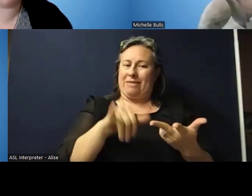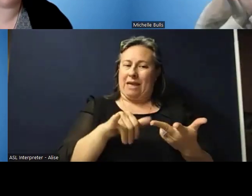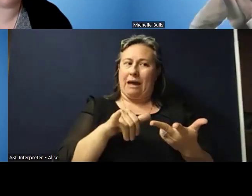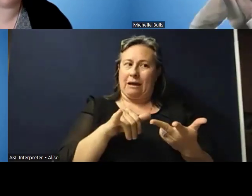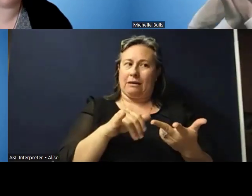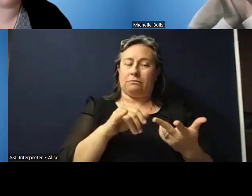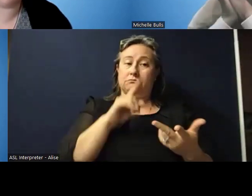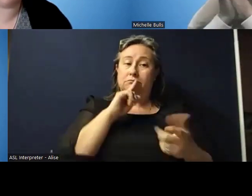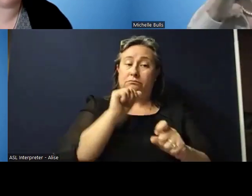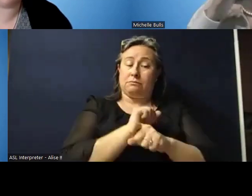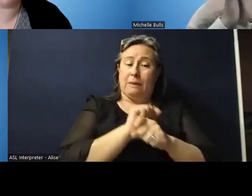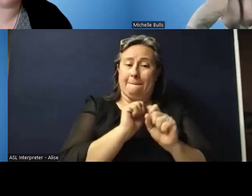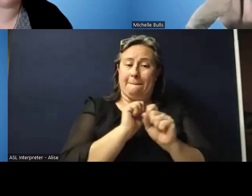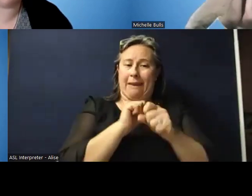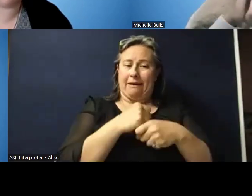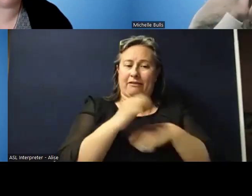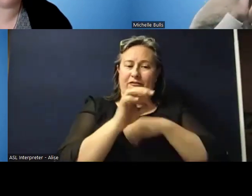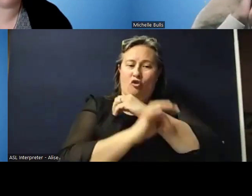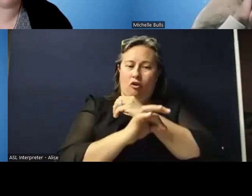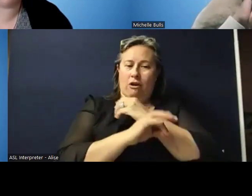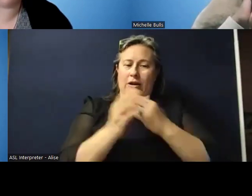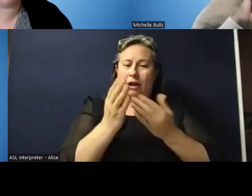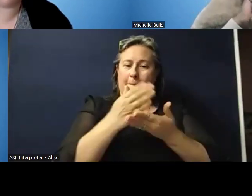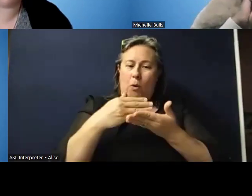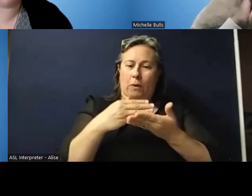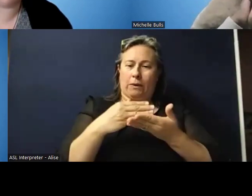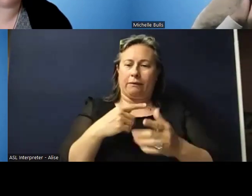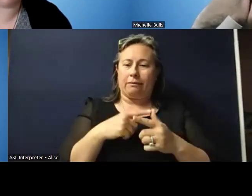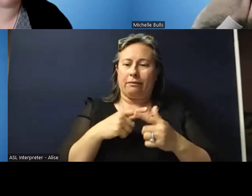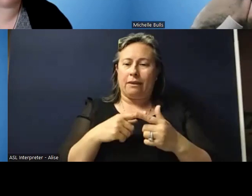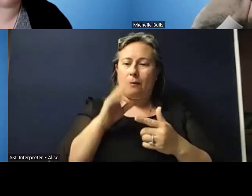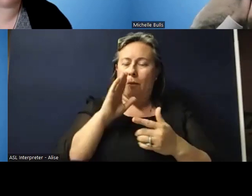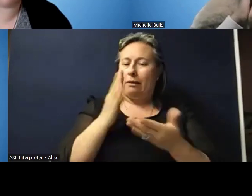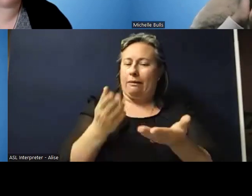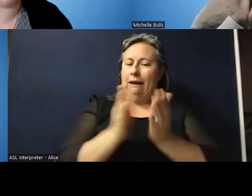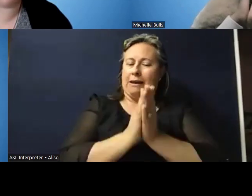and those are the things that we ask our institutes and centers